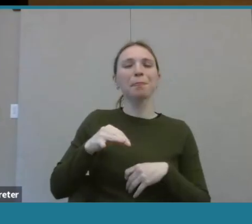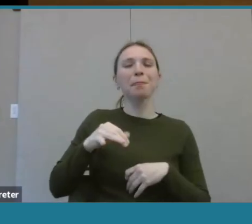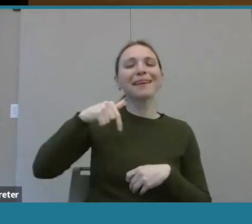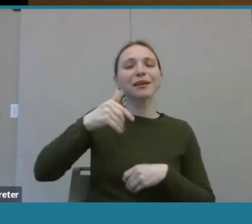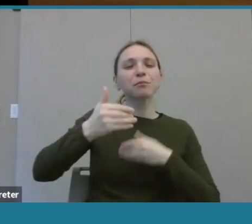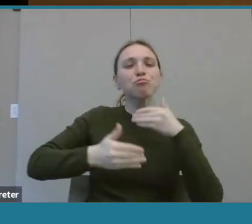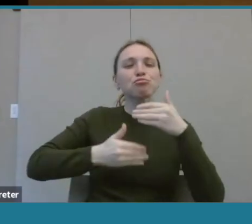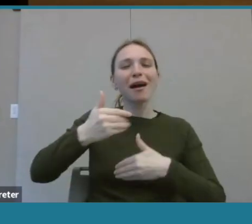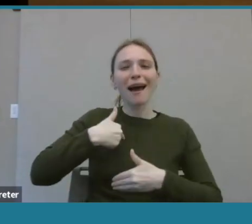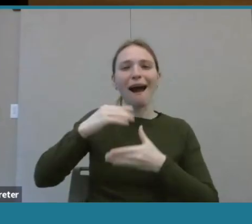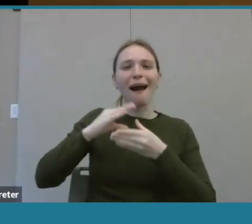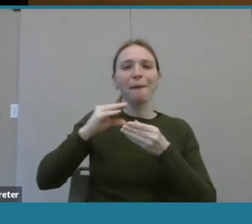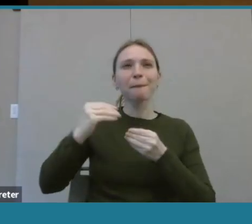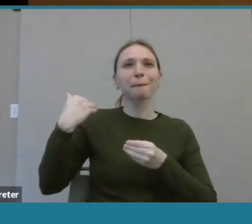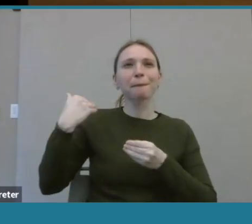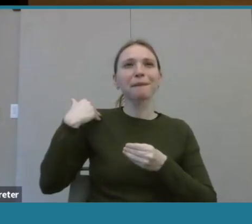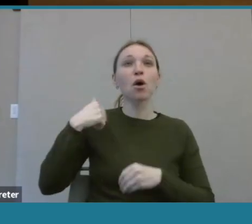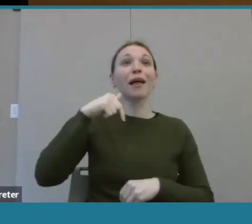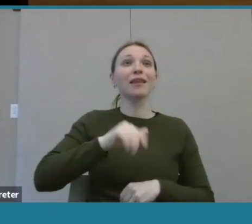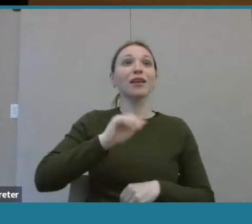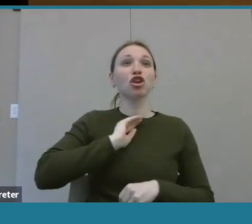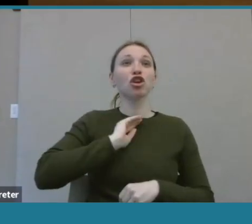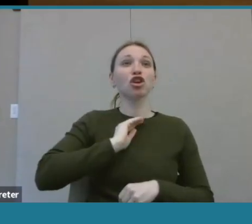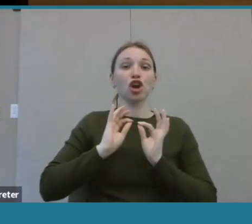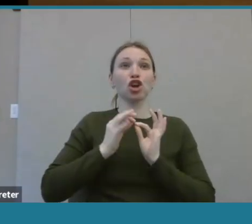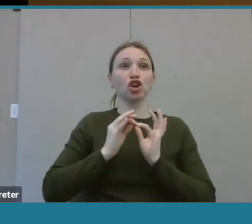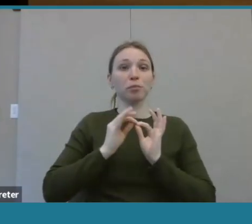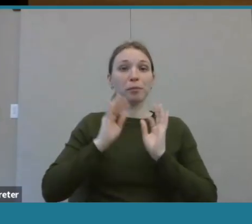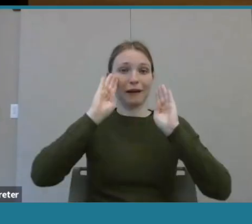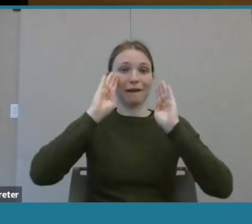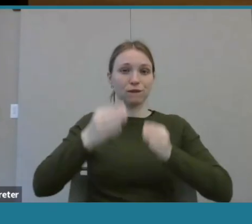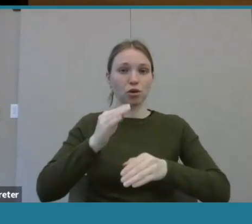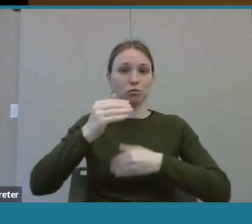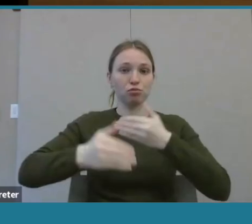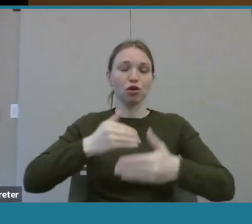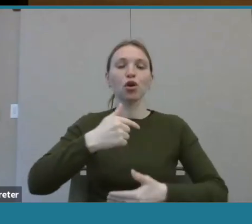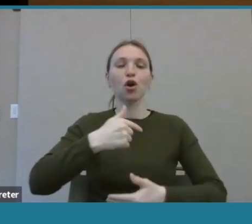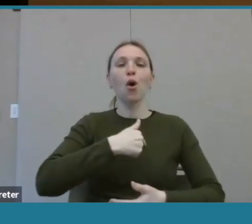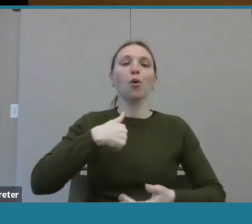This is our interpretive task force process. We actually recently renamed it to our interpretive signage team, which more